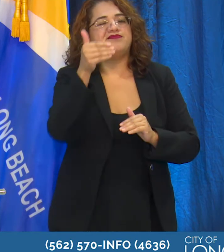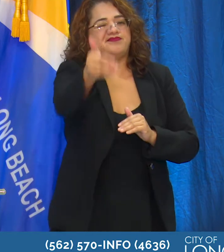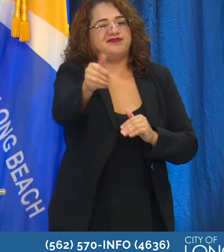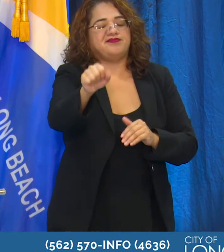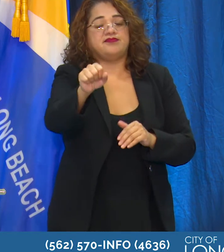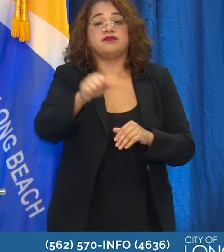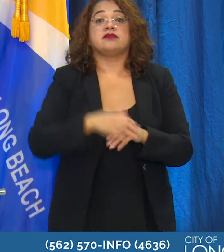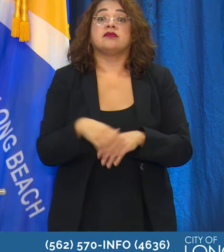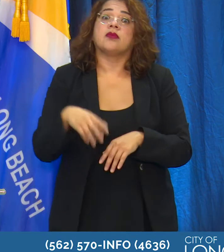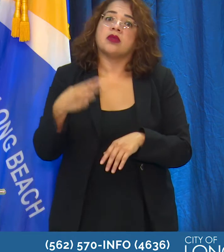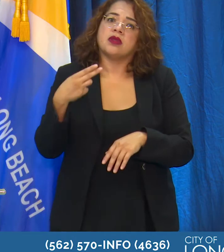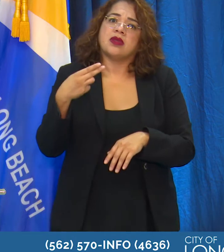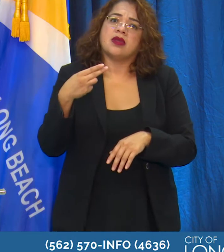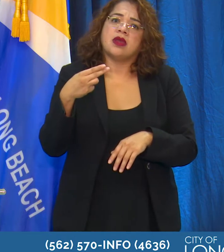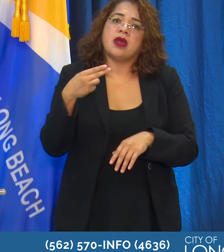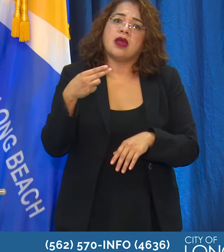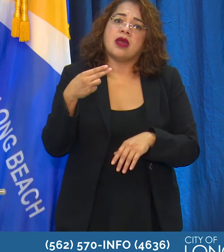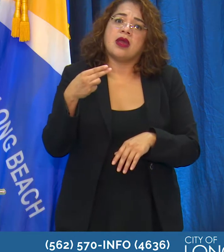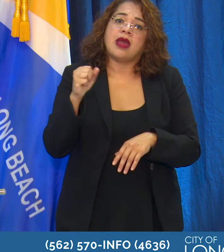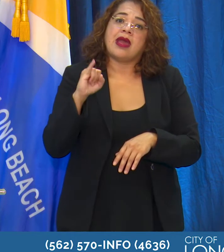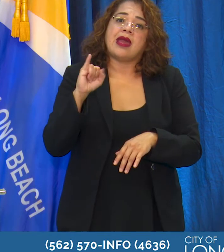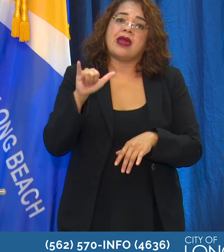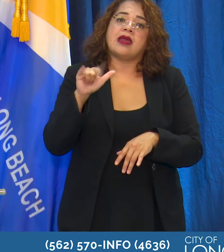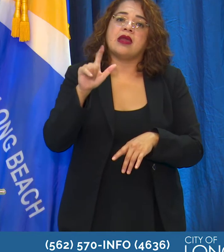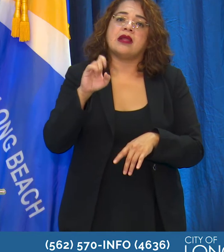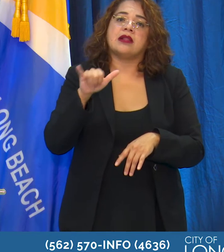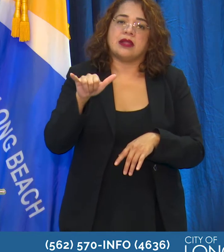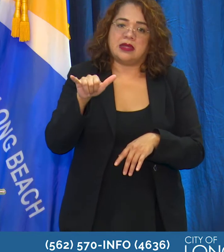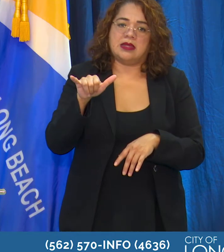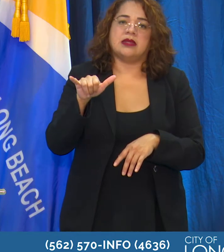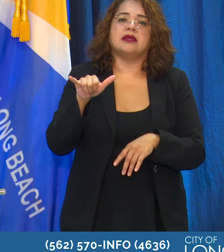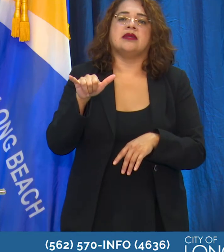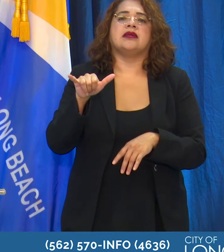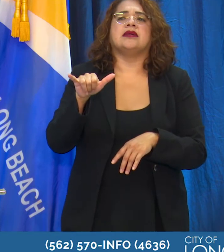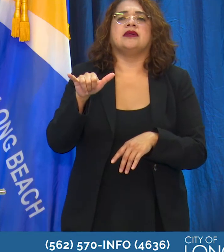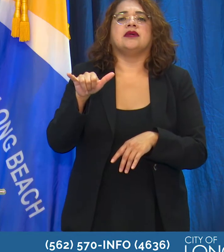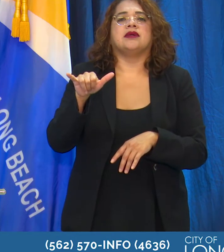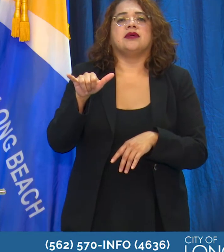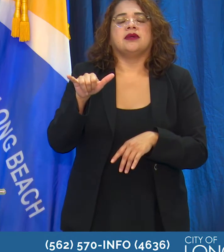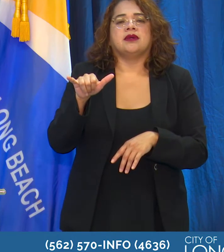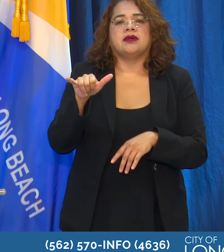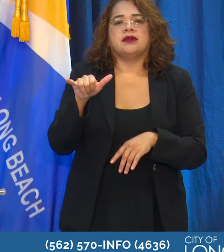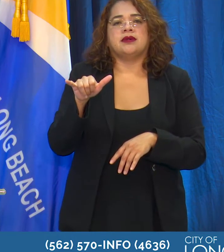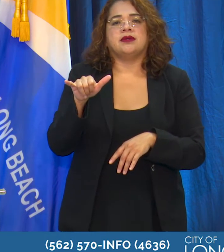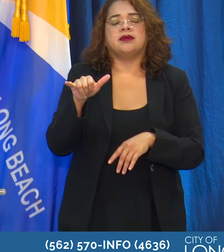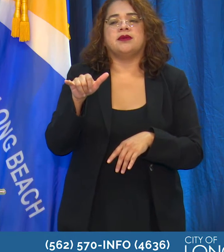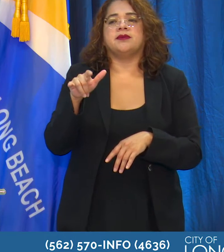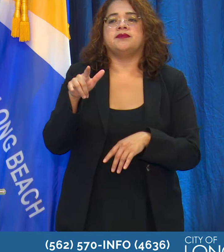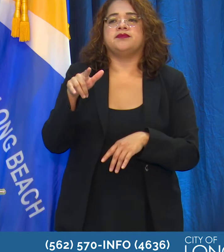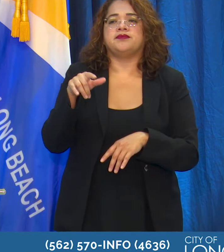My question is about the death toll from COVID-19 since you know, we hit the 200 mark today